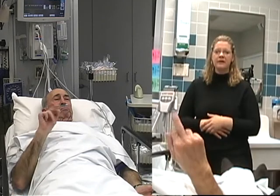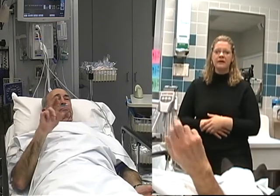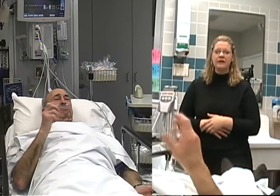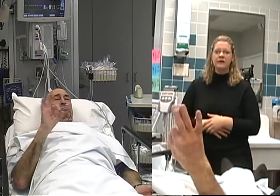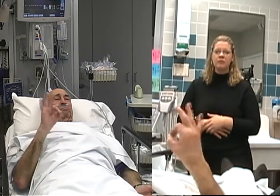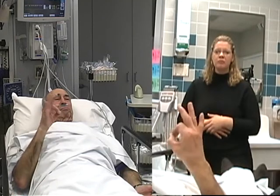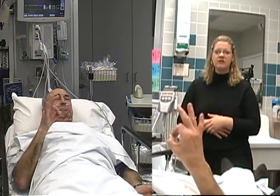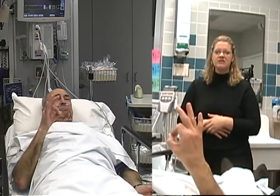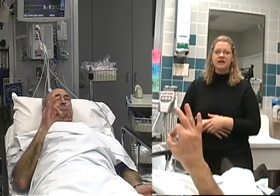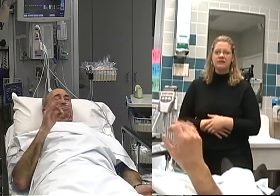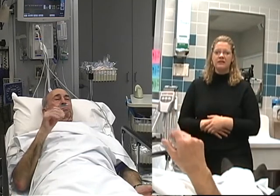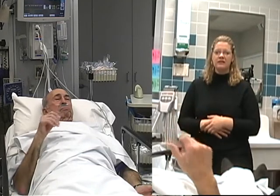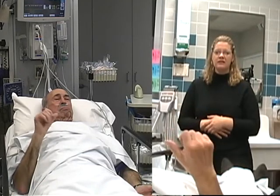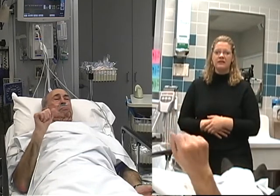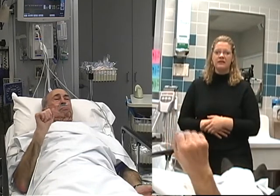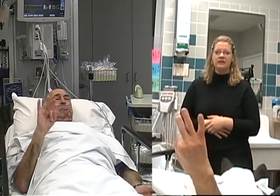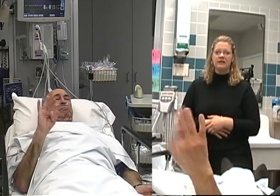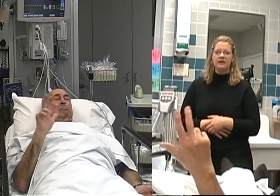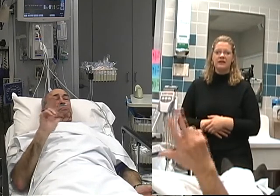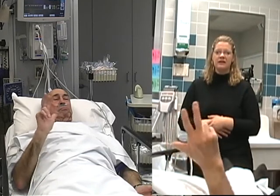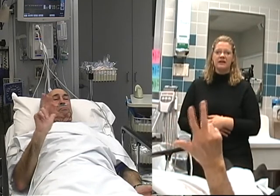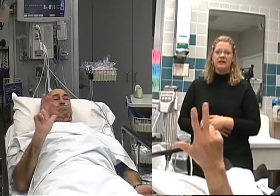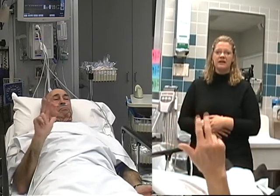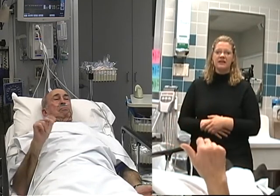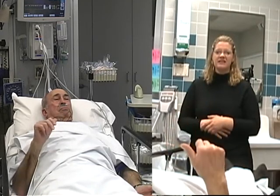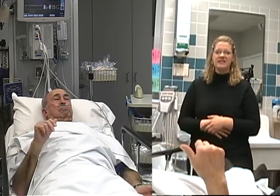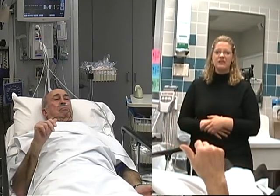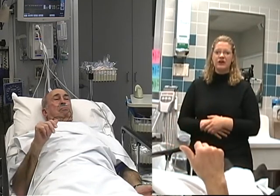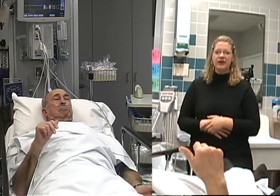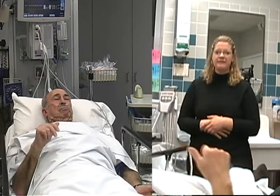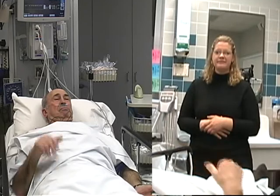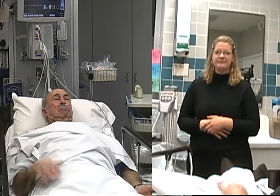I: March 9, 1930.